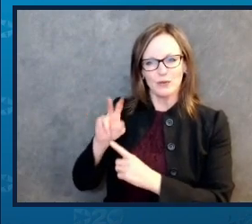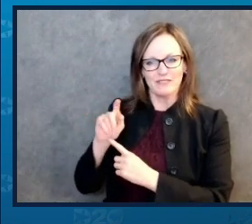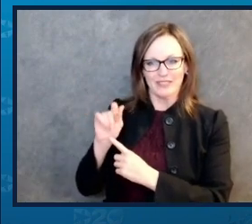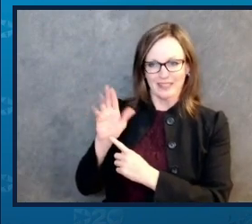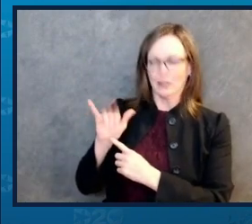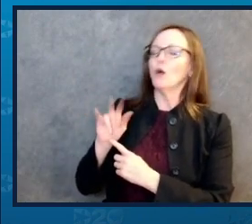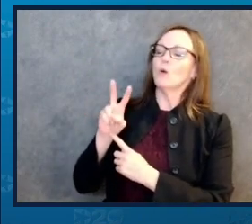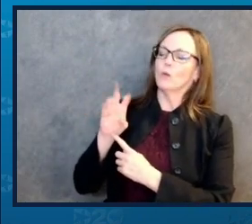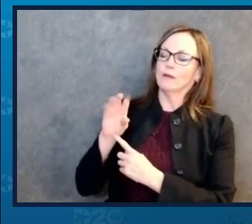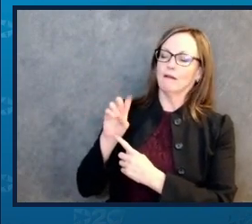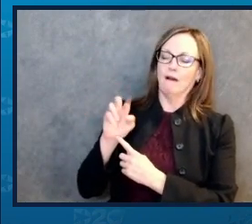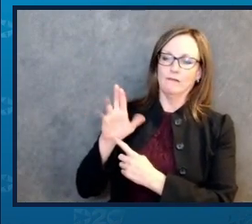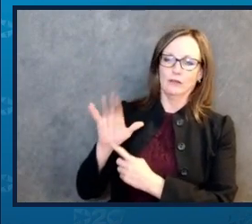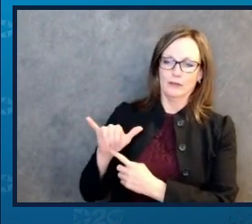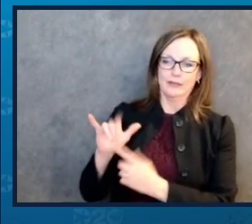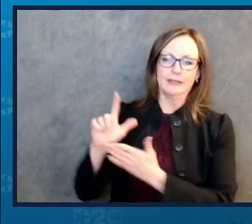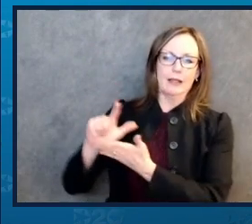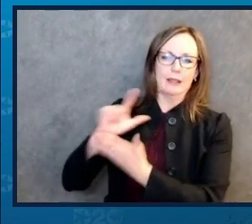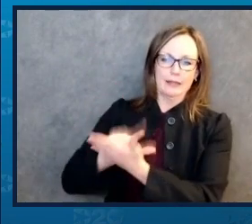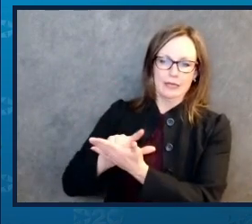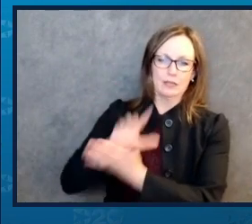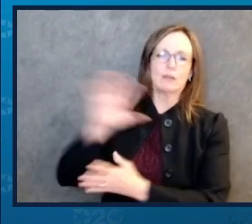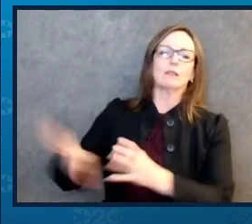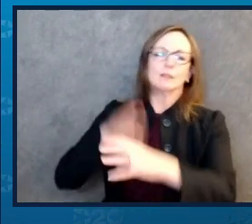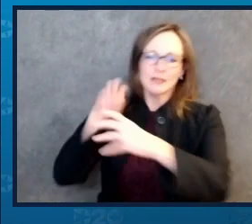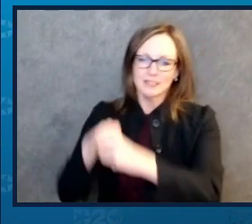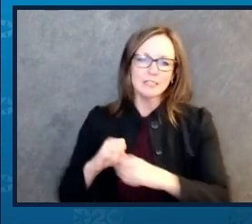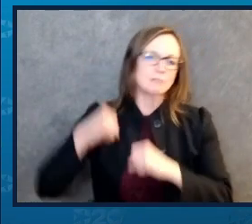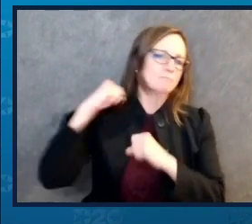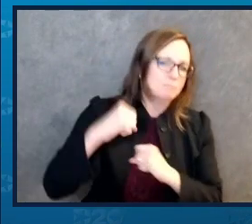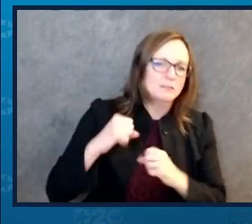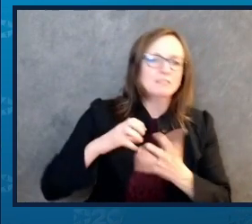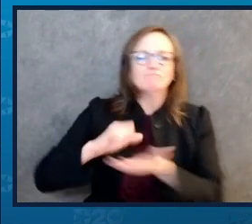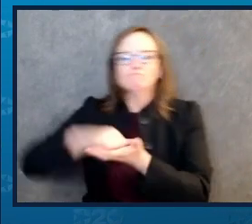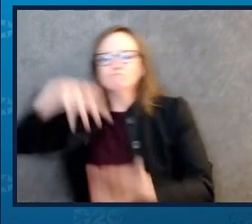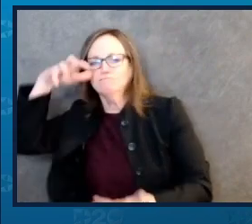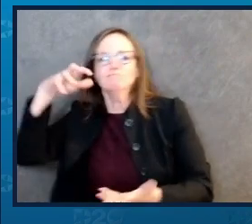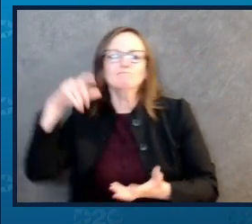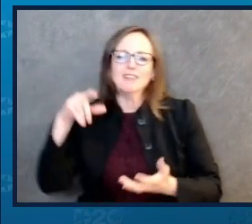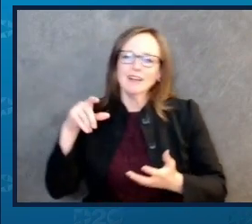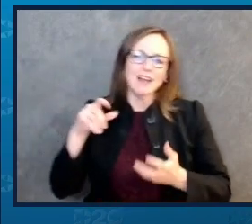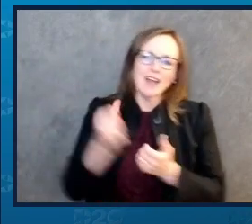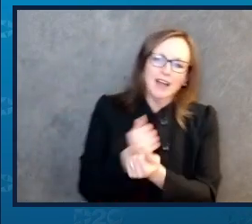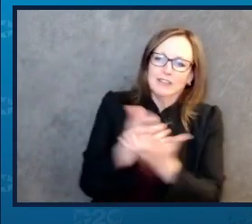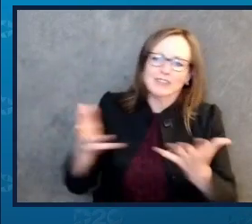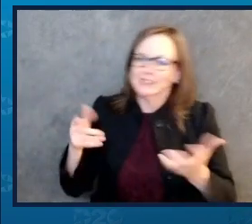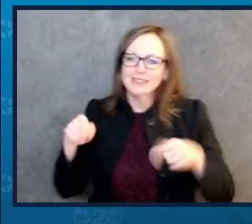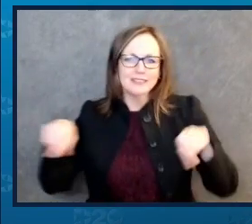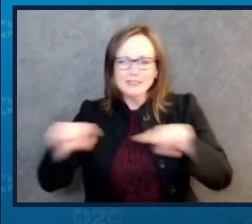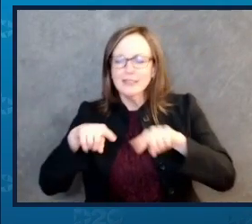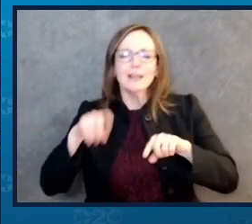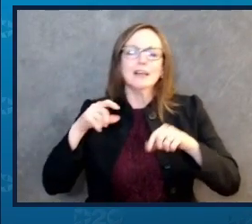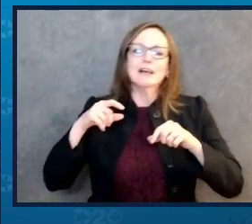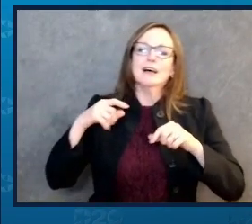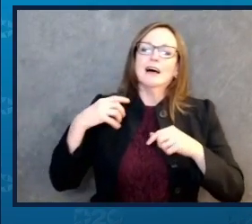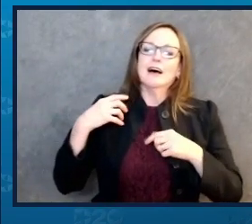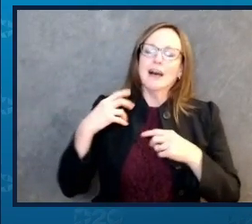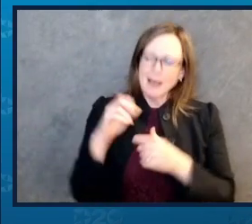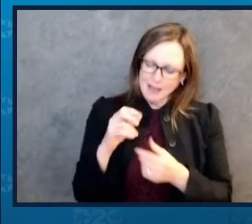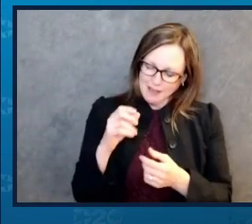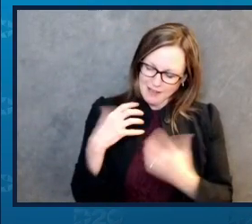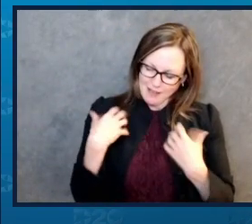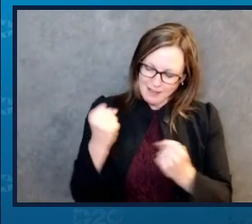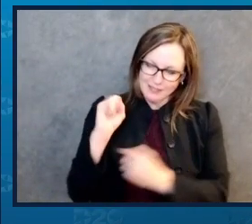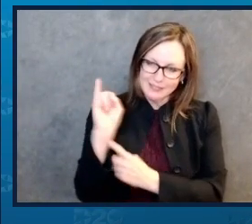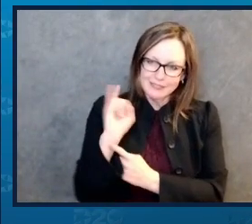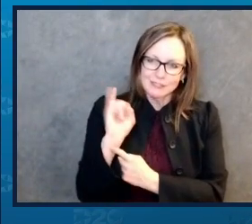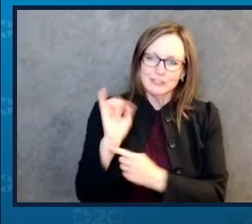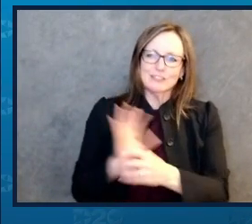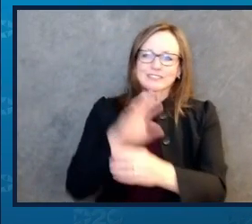PROTECTING MILLIONS OF AMERICANS